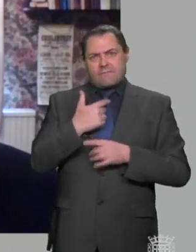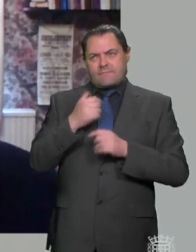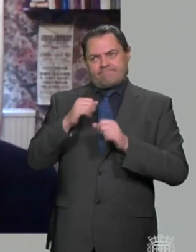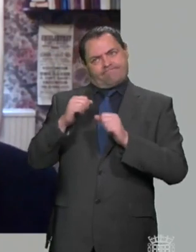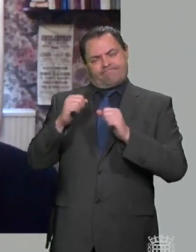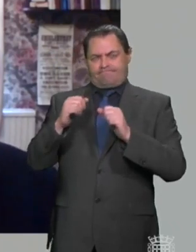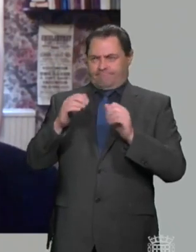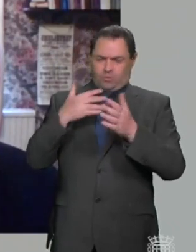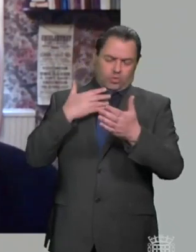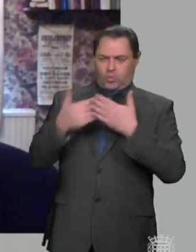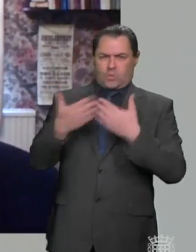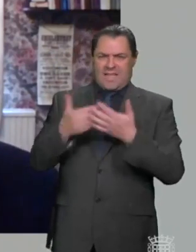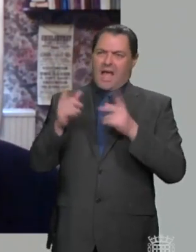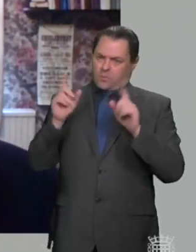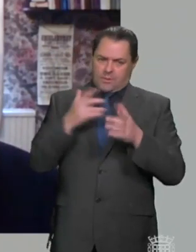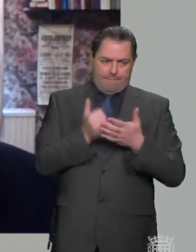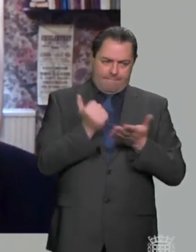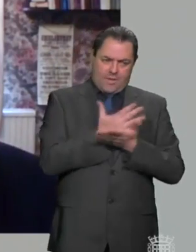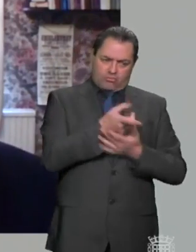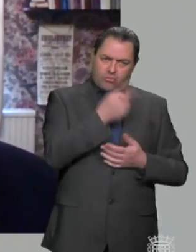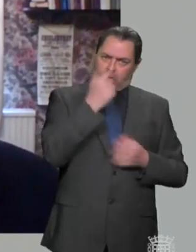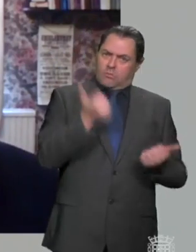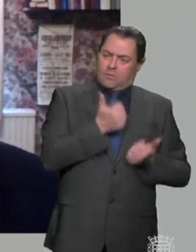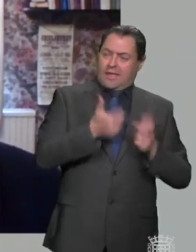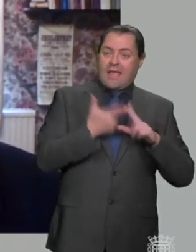and get a solution for them, because if they go broke and we have empty units,